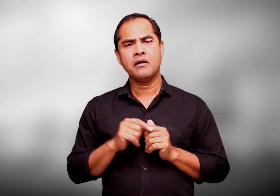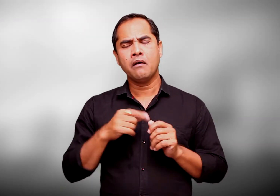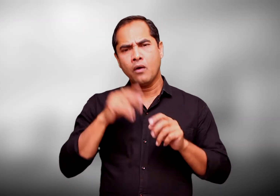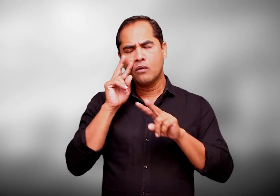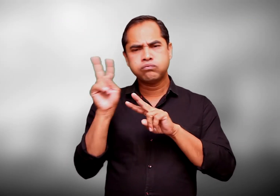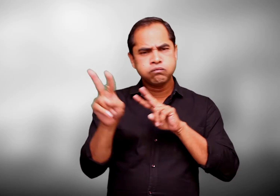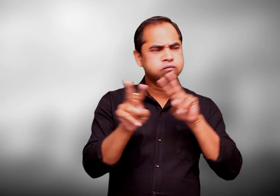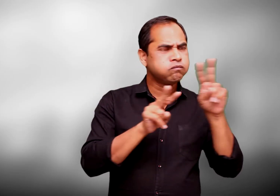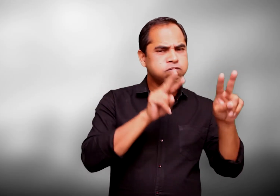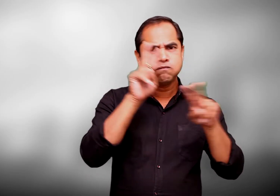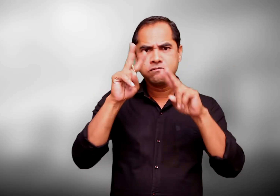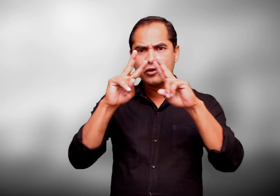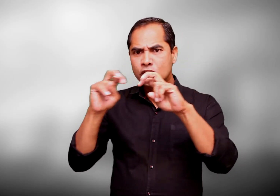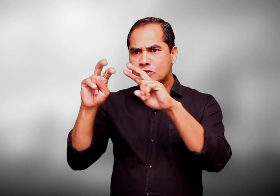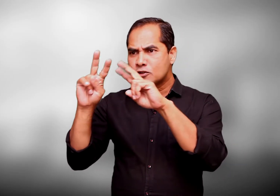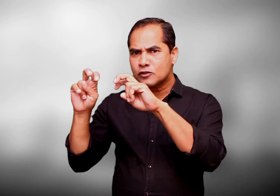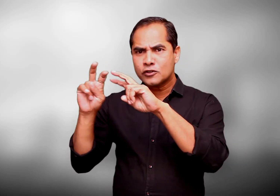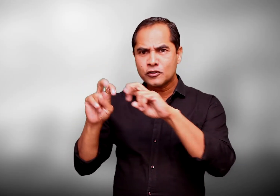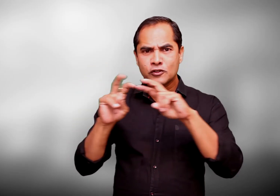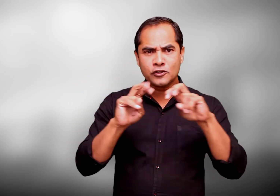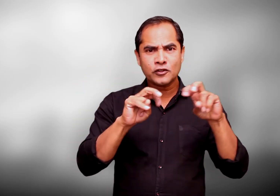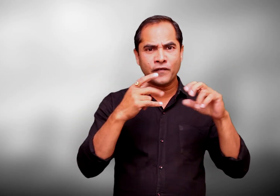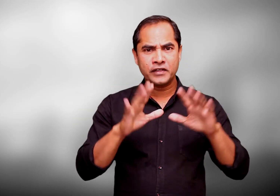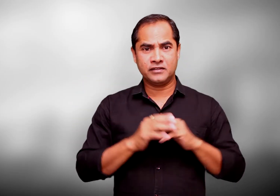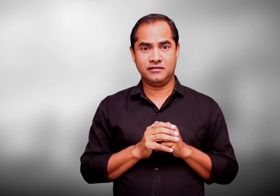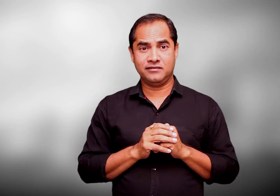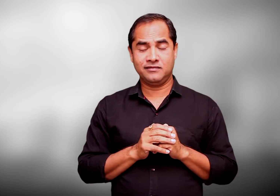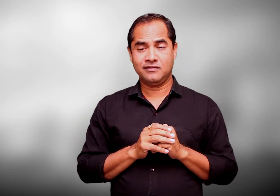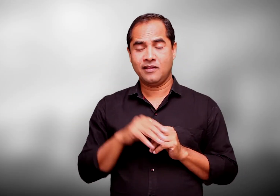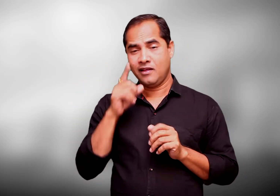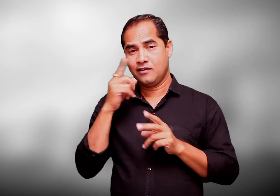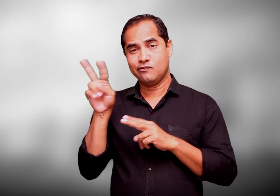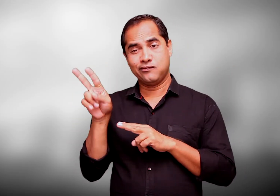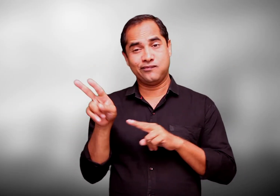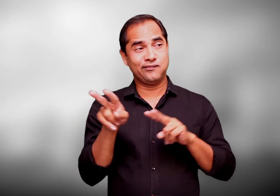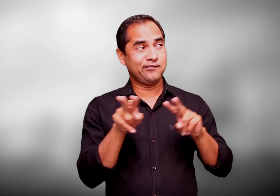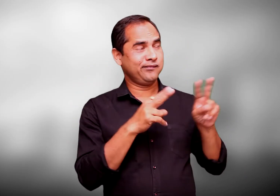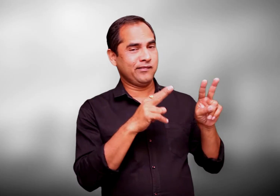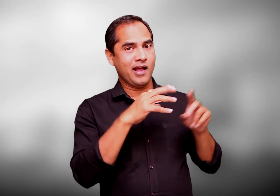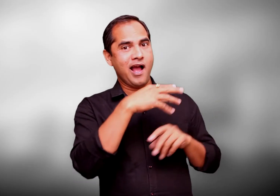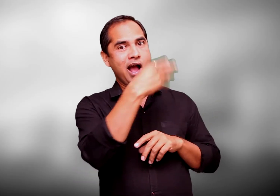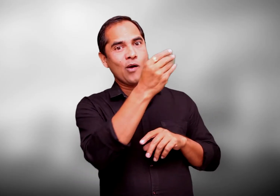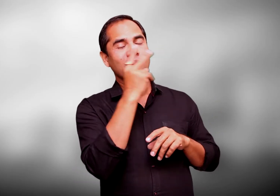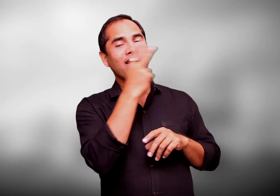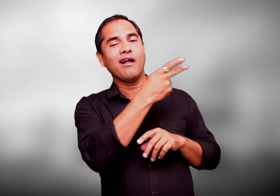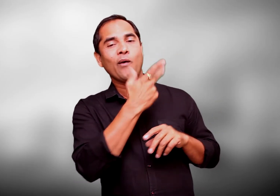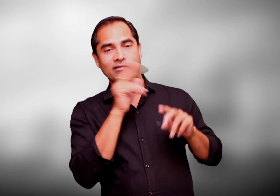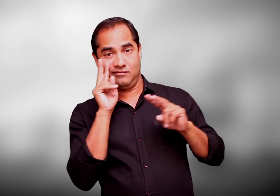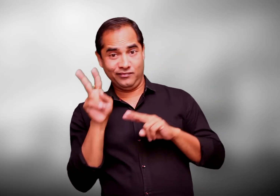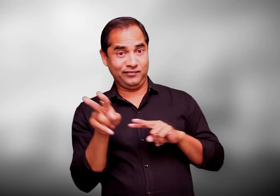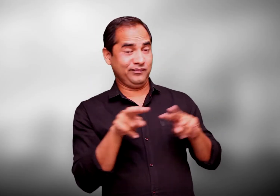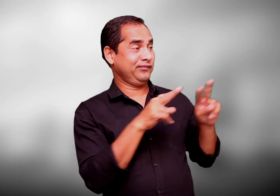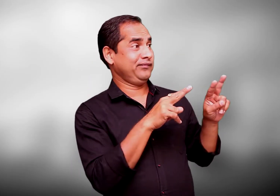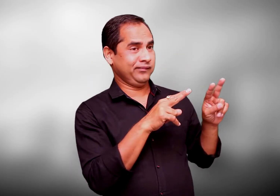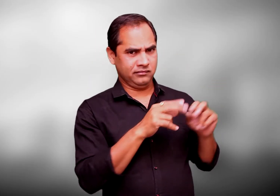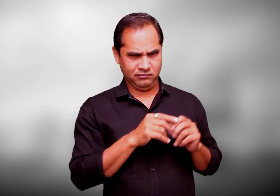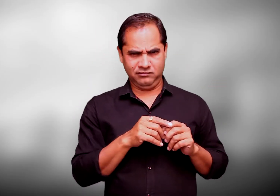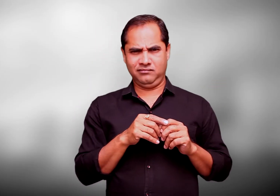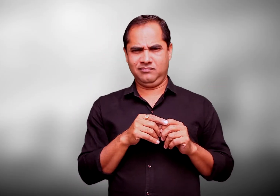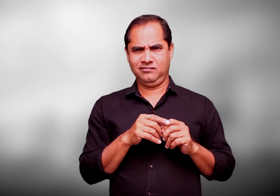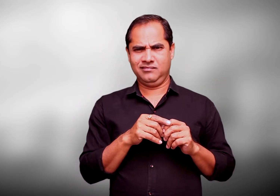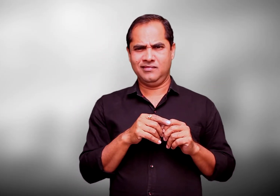Valli devoured everything with her eyes but when she started to look outside,